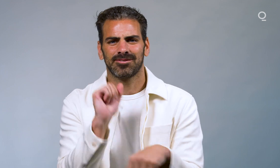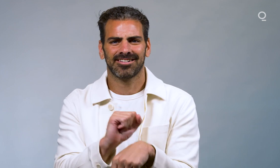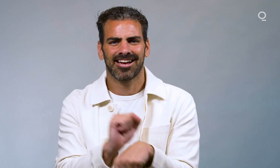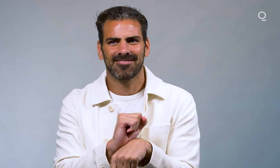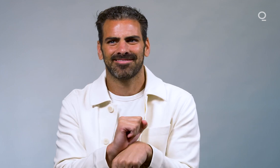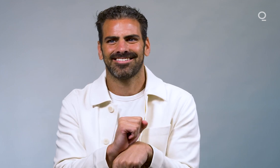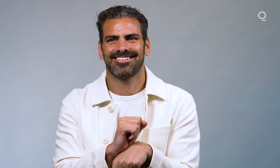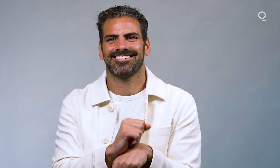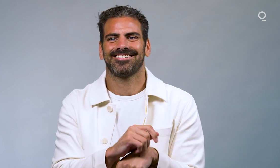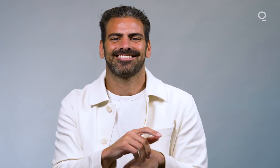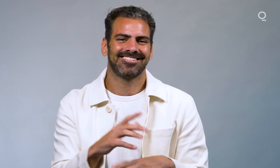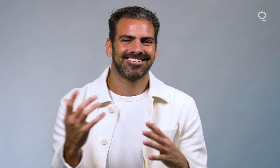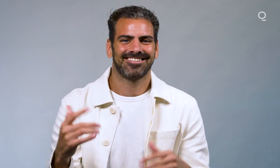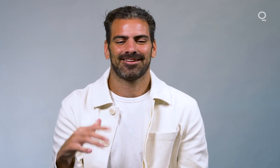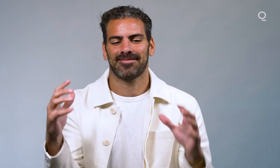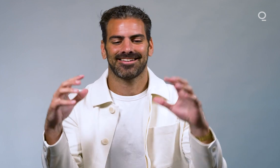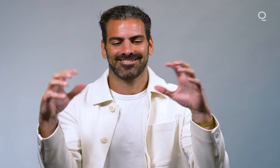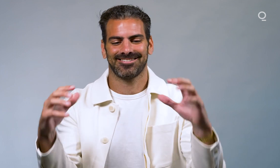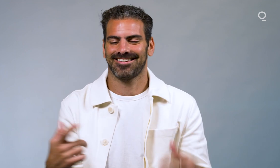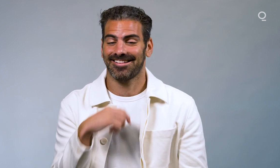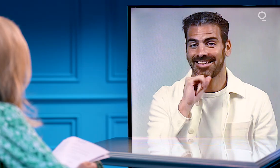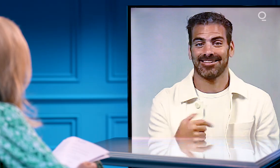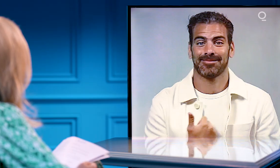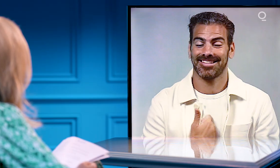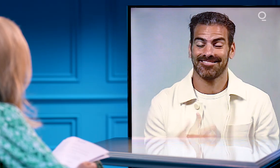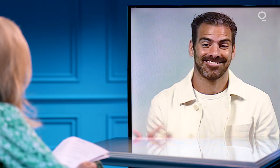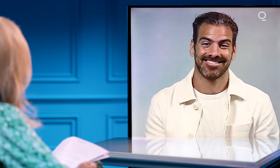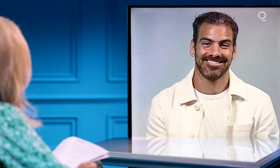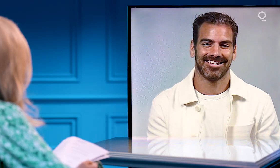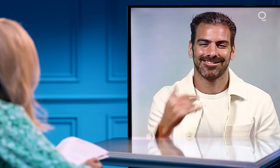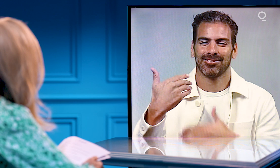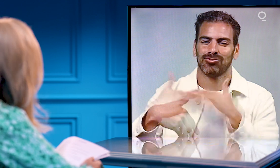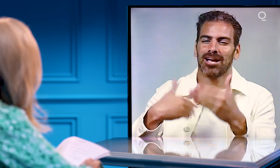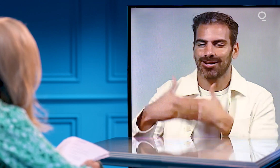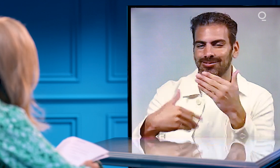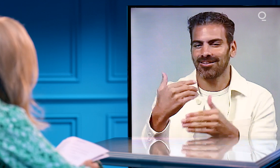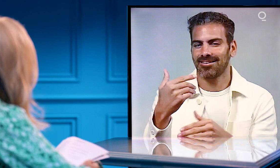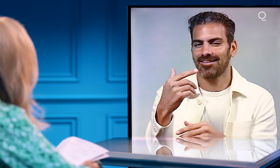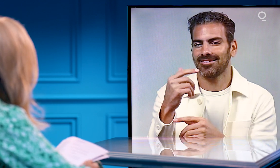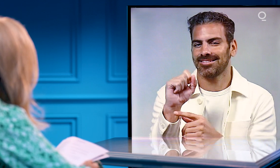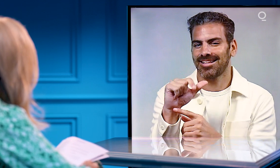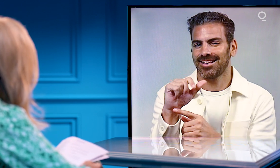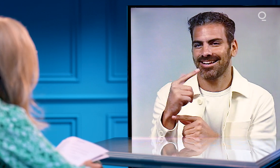You know, it means like dope or like good job. Right. We'll say like, ah, monster. I love it. Wait, can we see again?